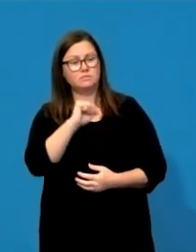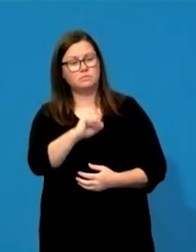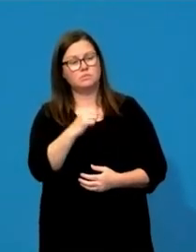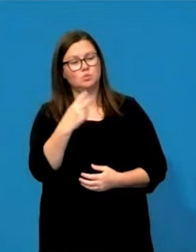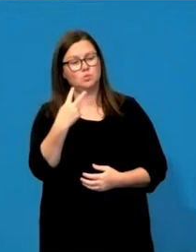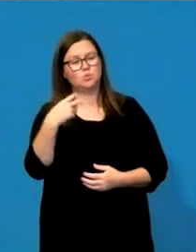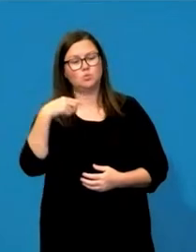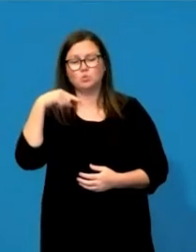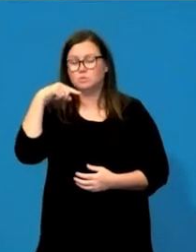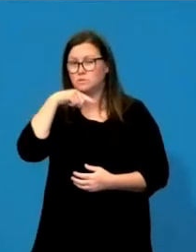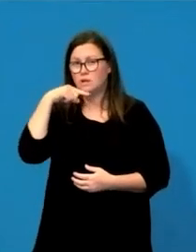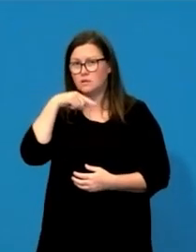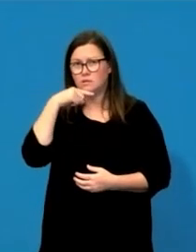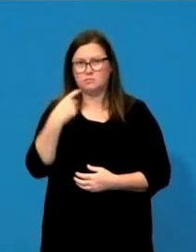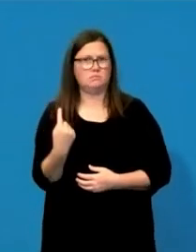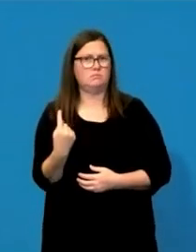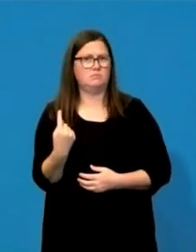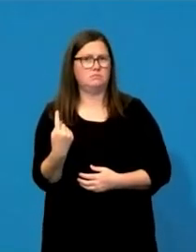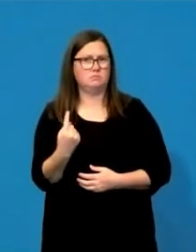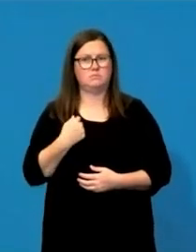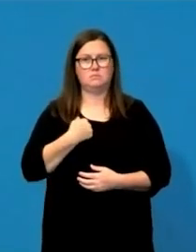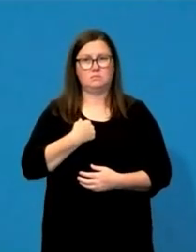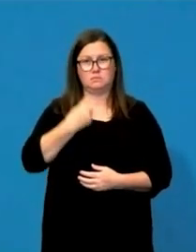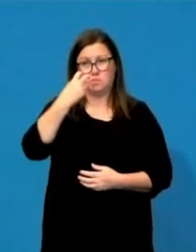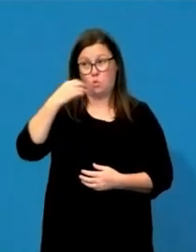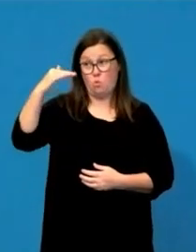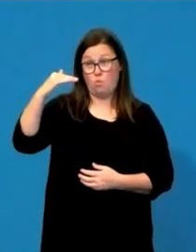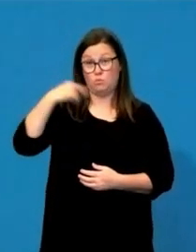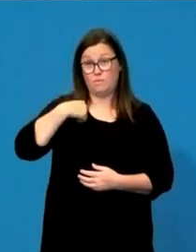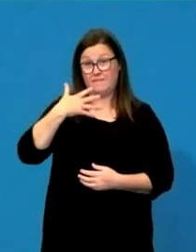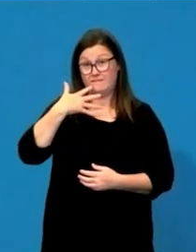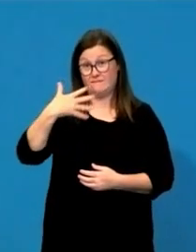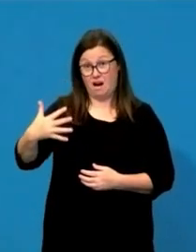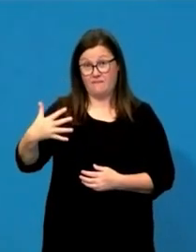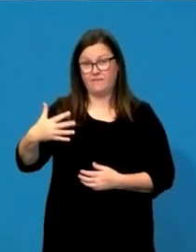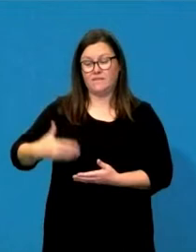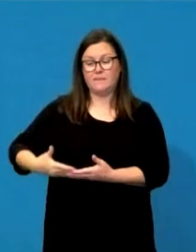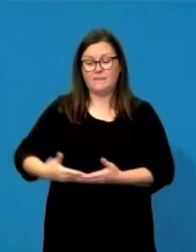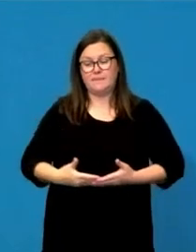My oldest is 5 in October, and my baby is 4 in December.